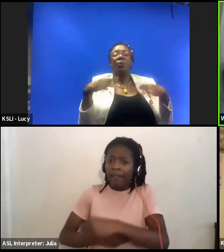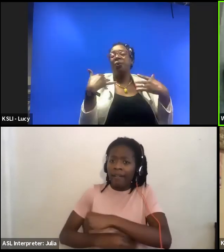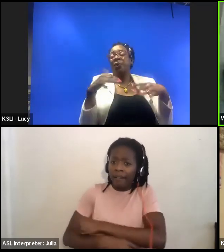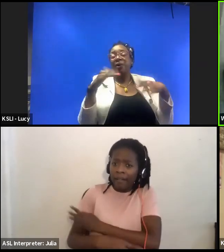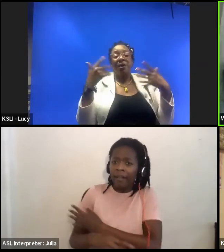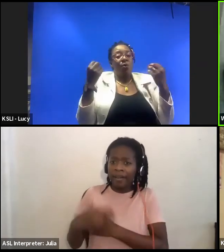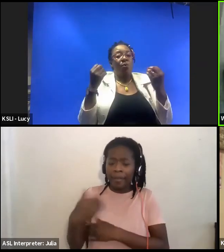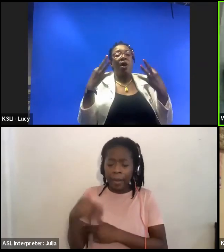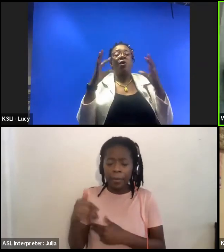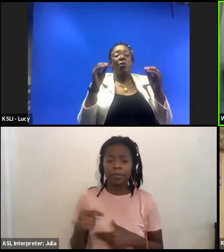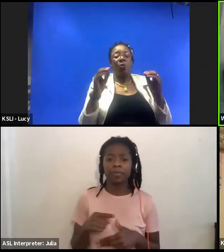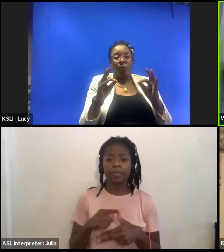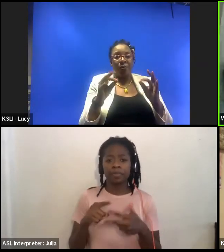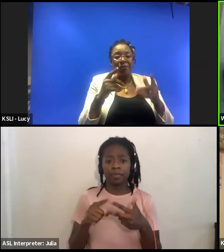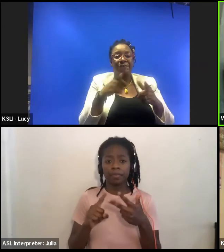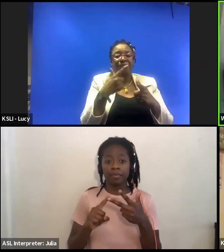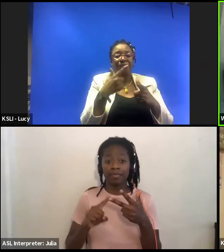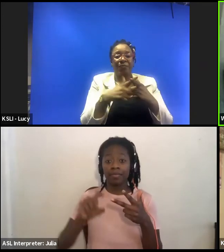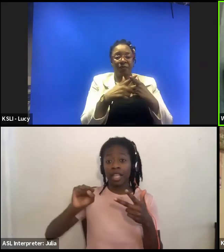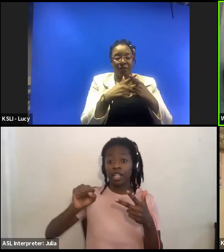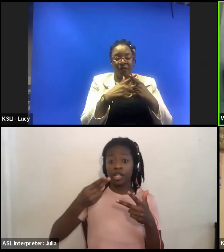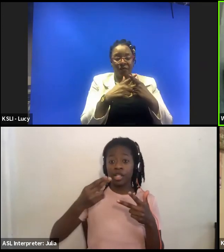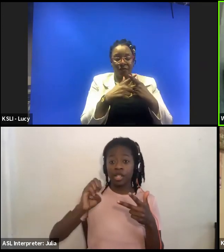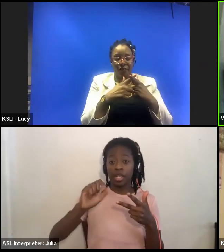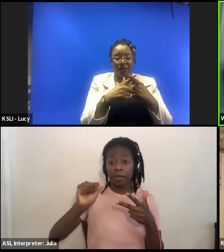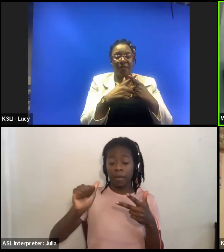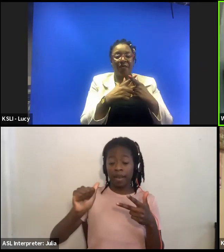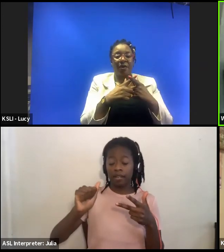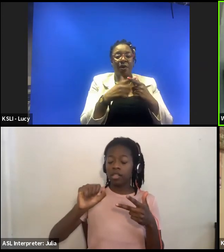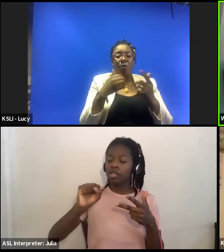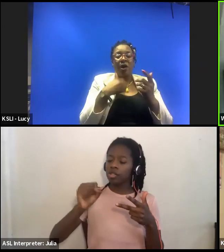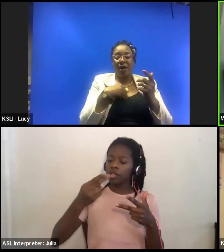And then there's Sheba Hirst. I love that woman.